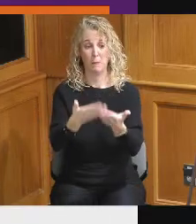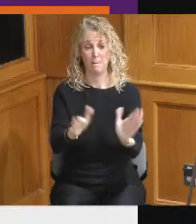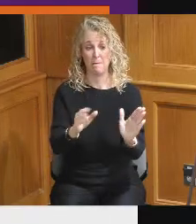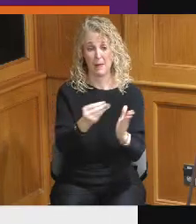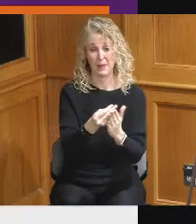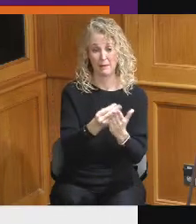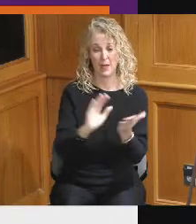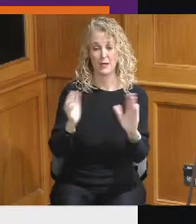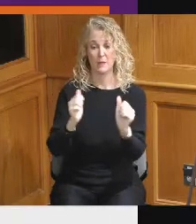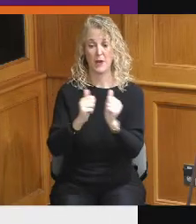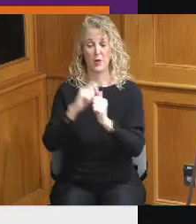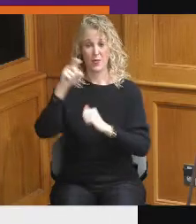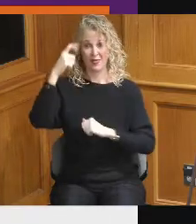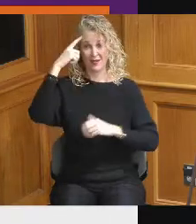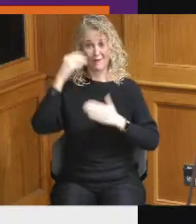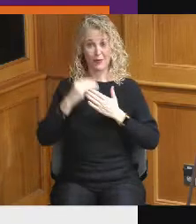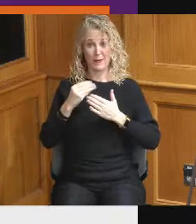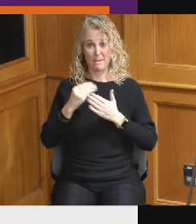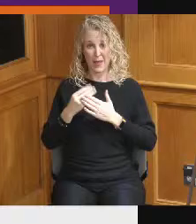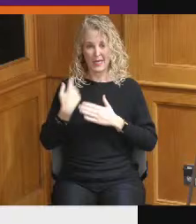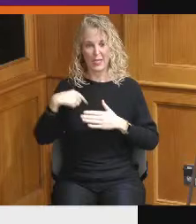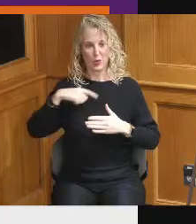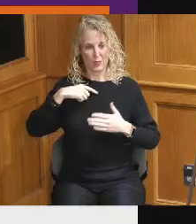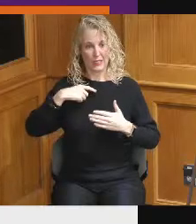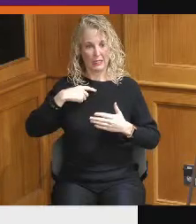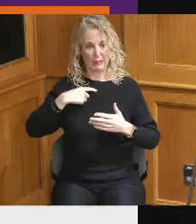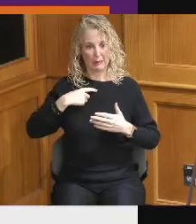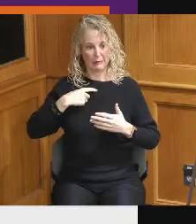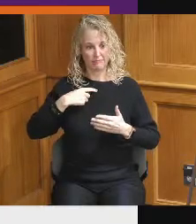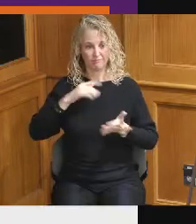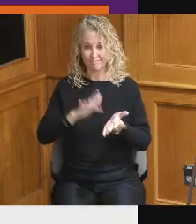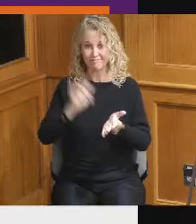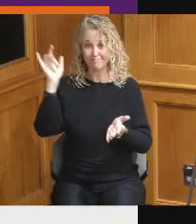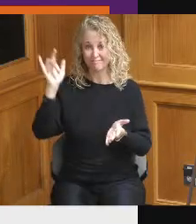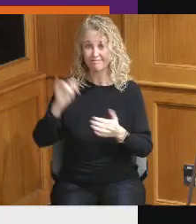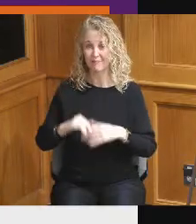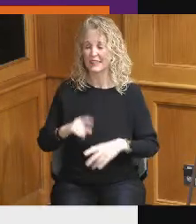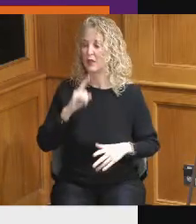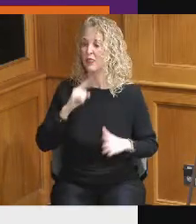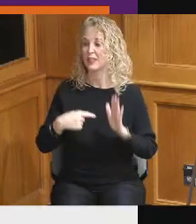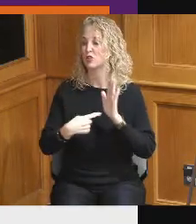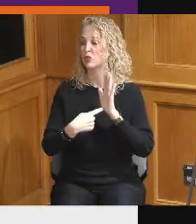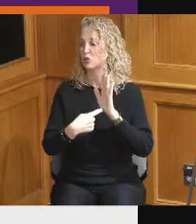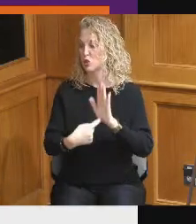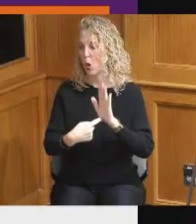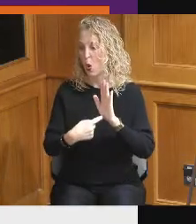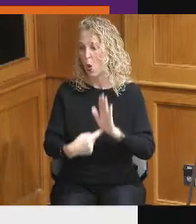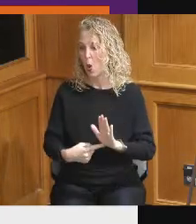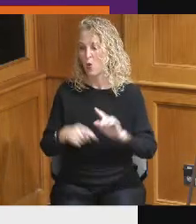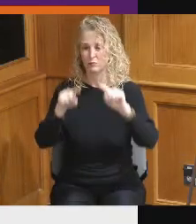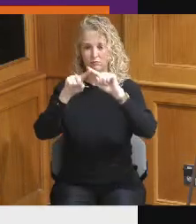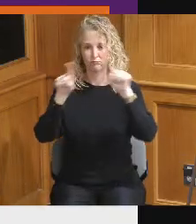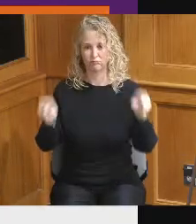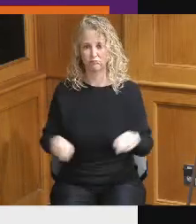public investment in those projects is this is just an illustration of the idea of like